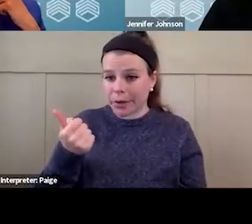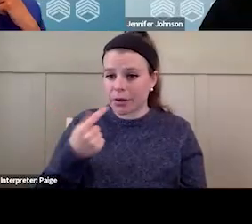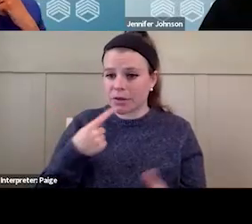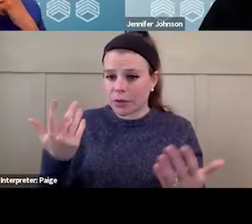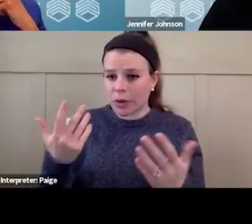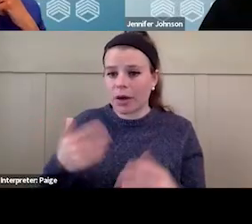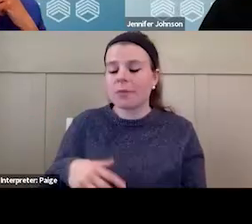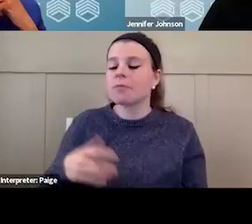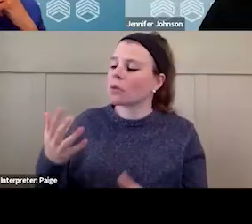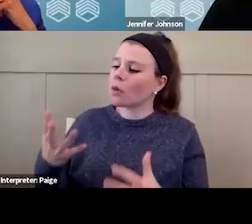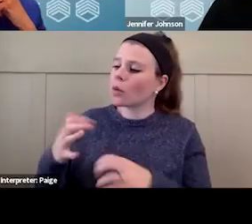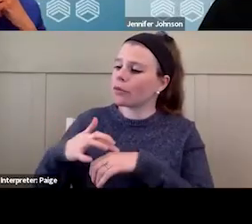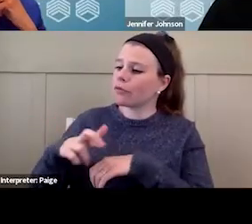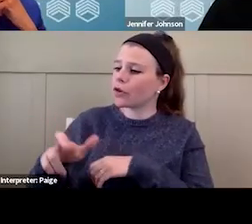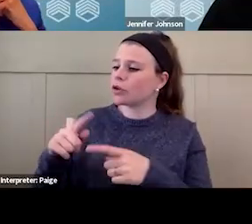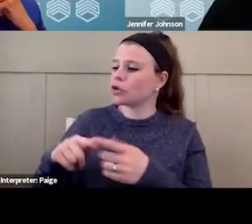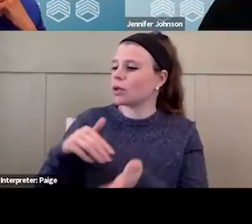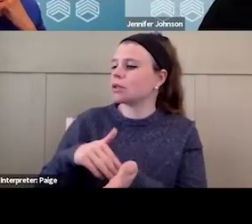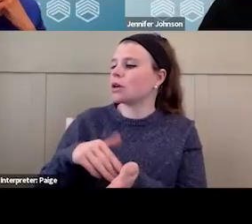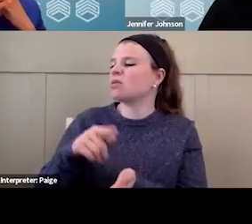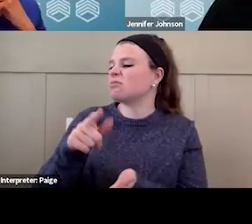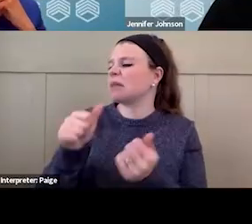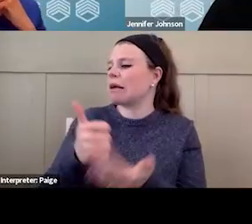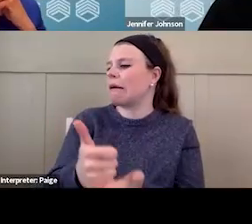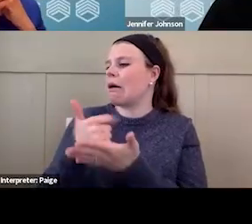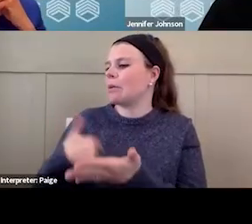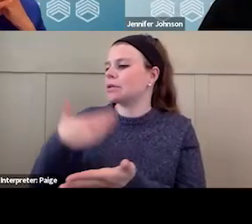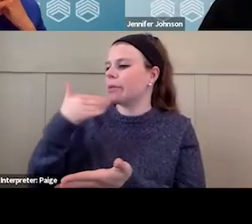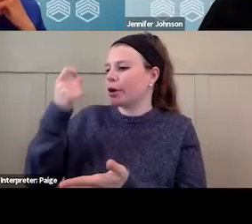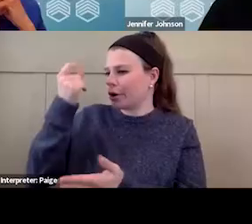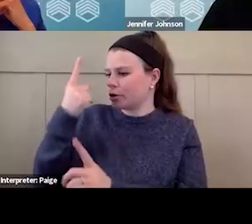you to a doctor who can help us better understand you and support you."